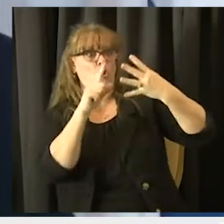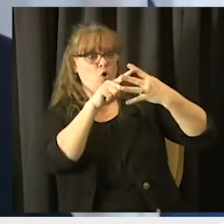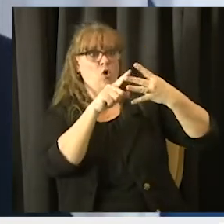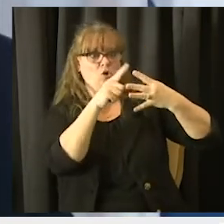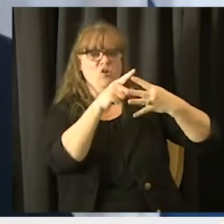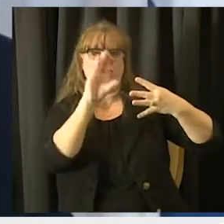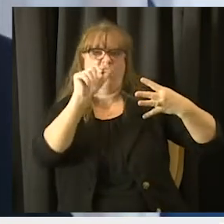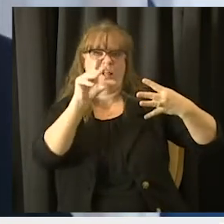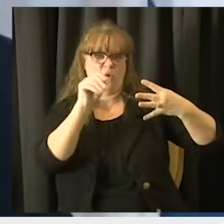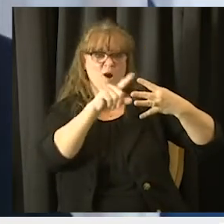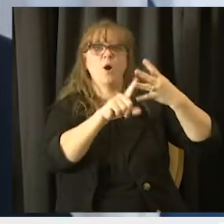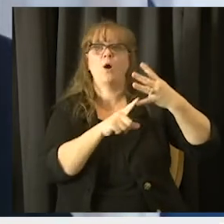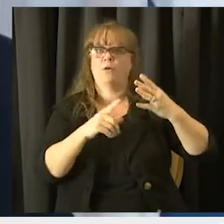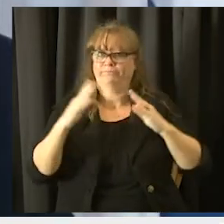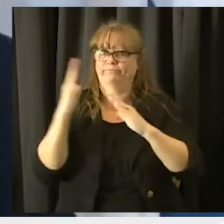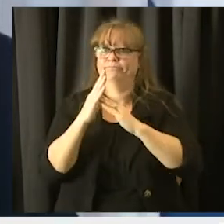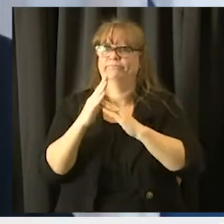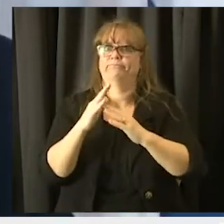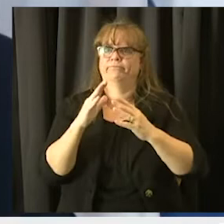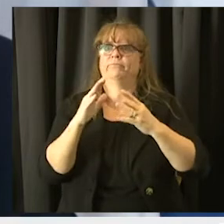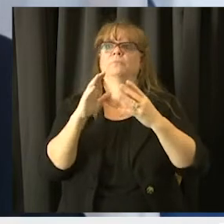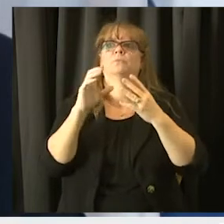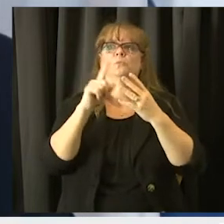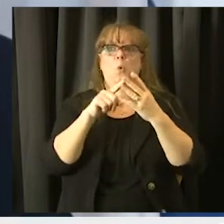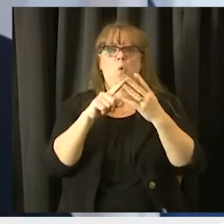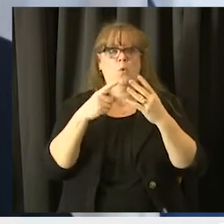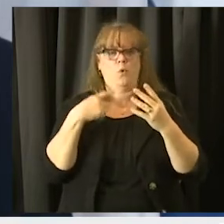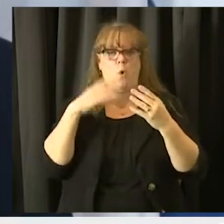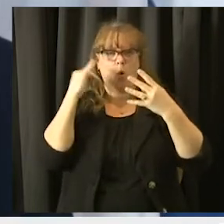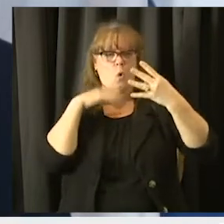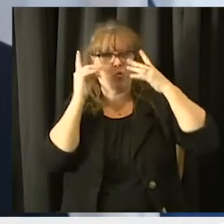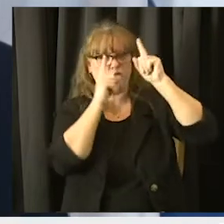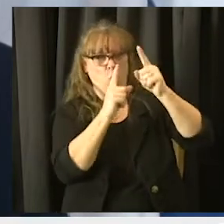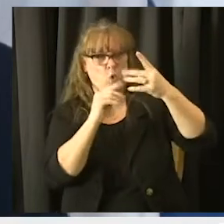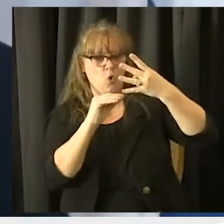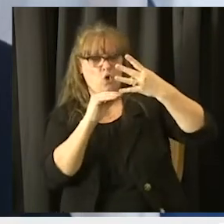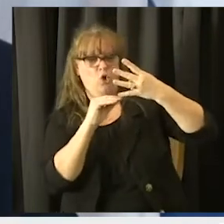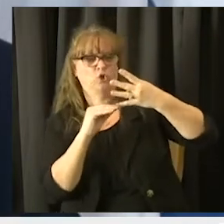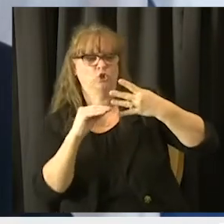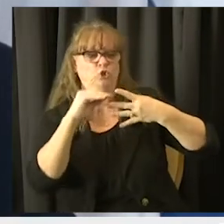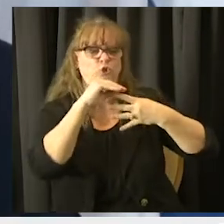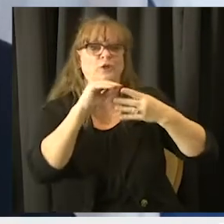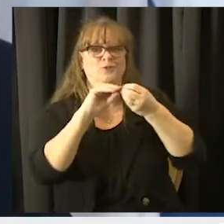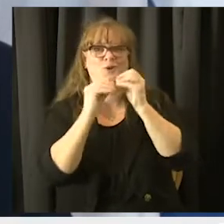colorado's received vaccines um you know we're we're nearing the point where uh in a few months